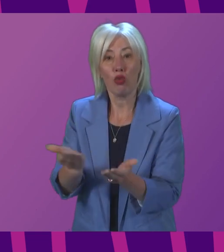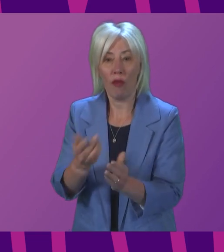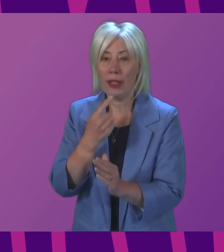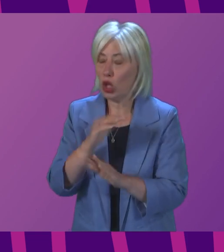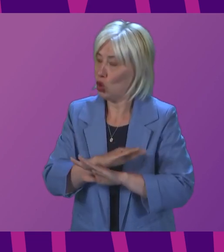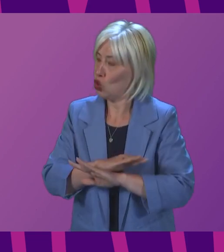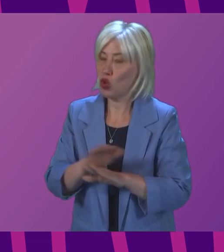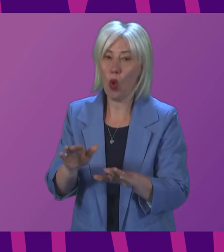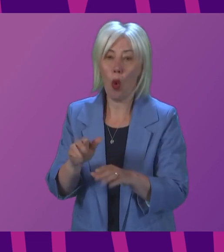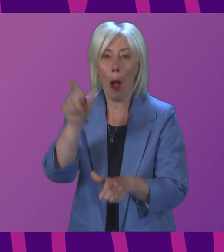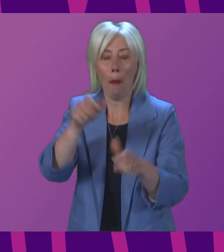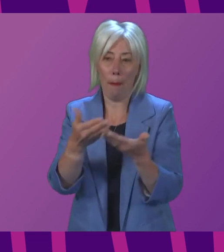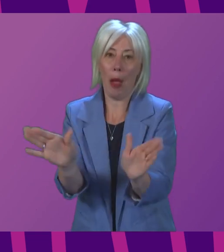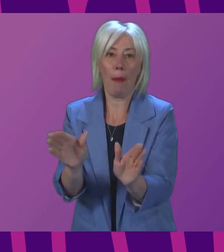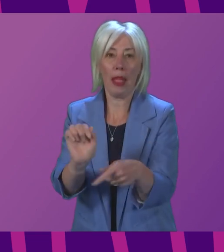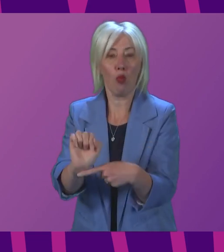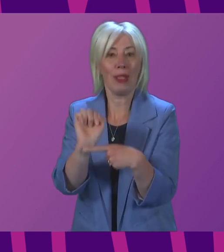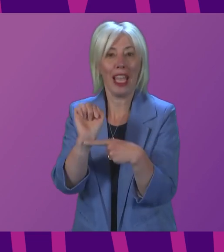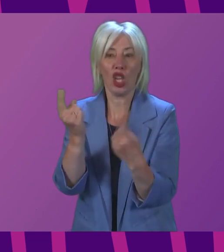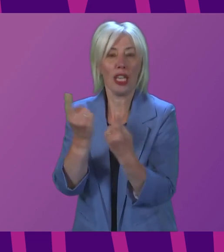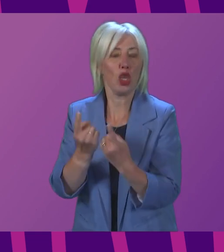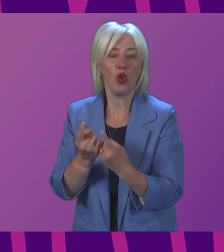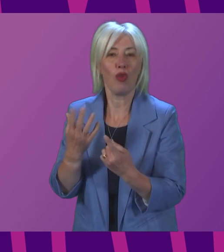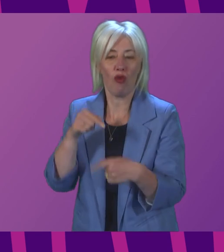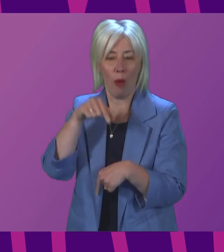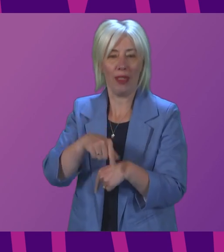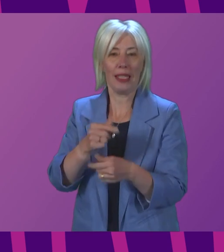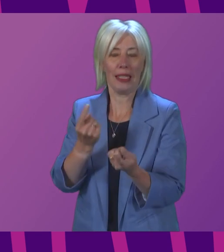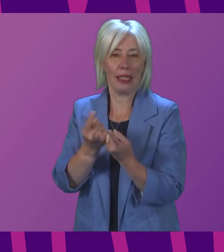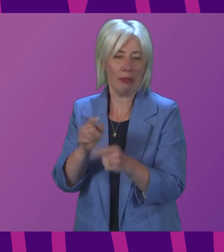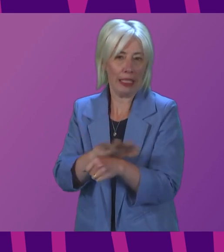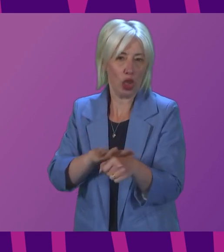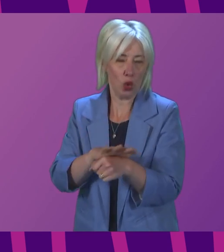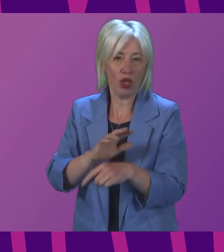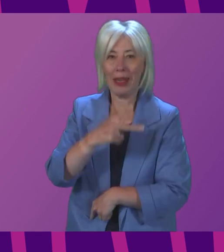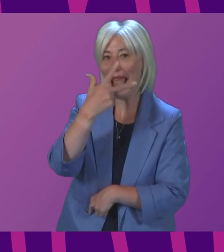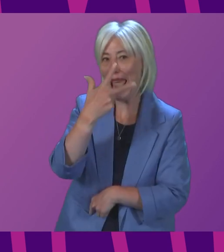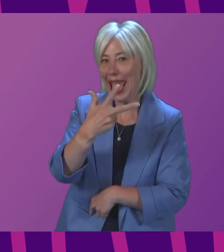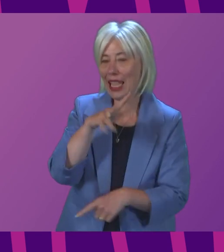public protection issues as a consequence of the issue in relation to the eight first